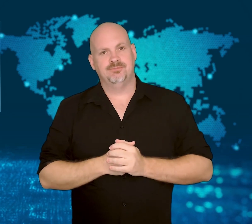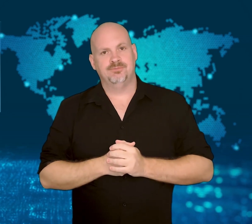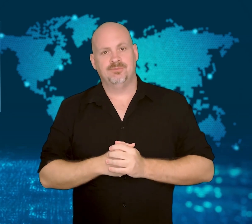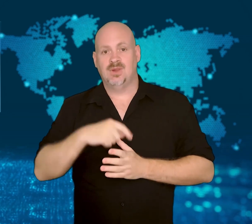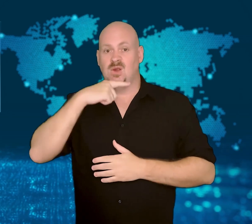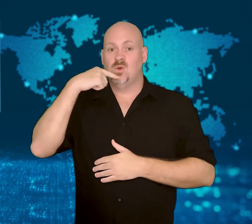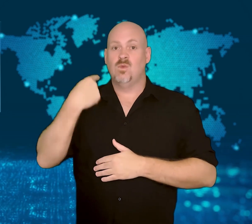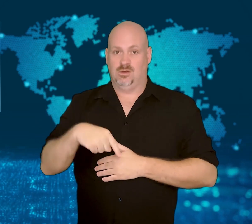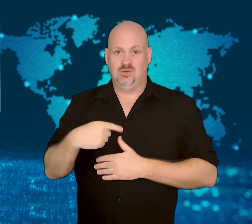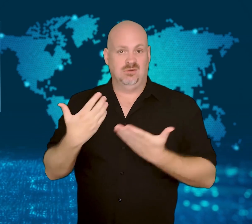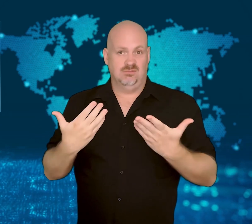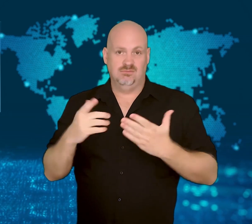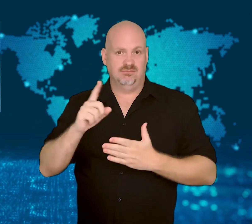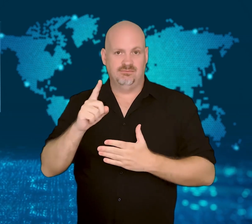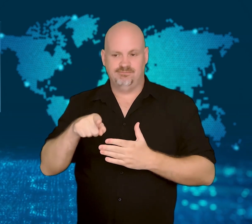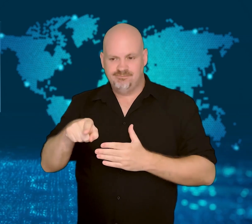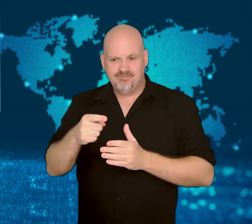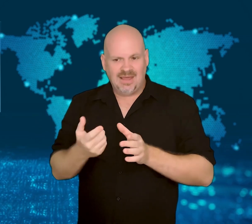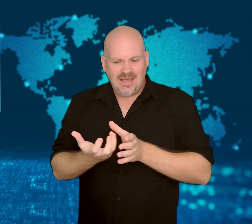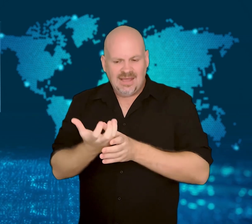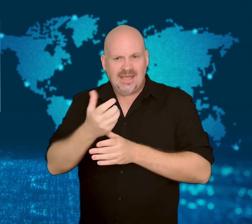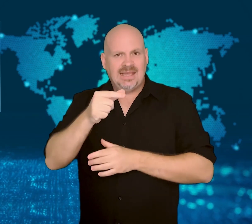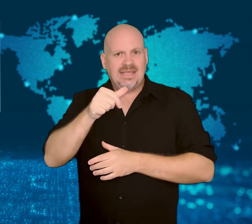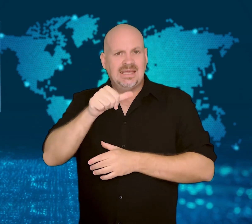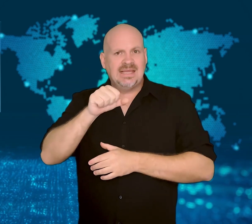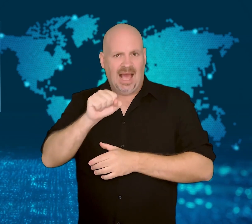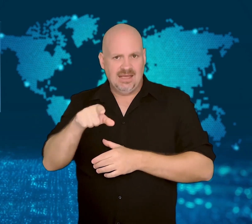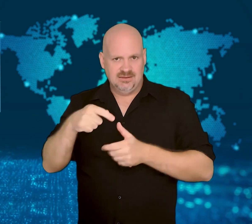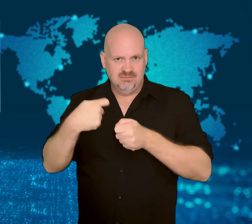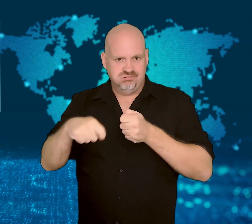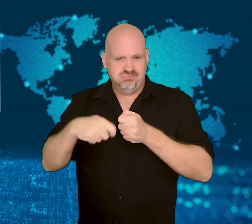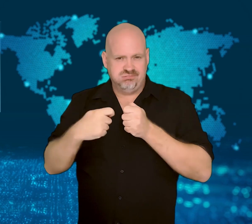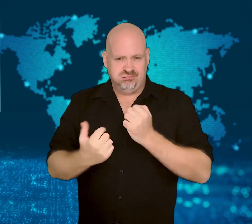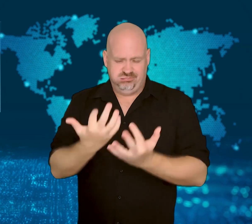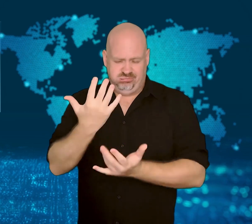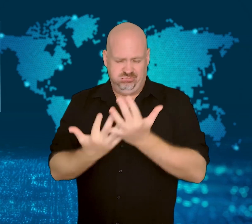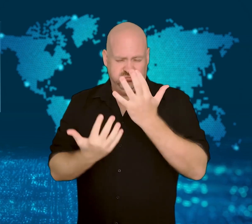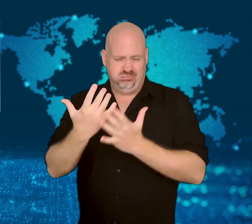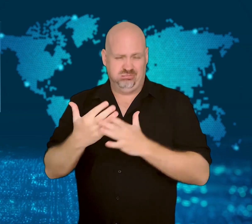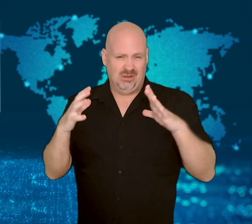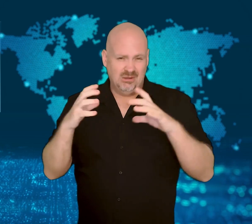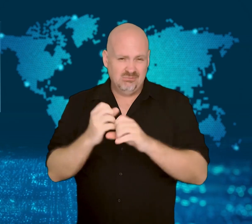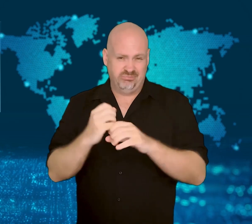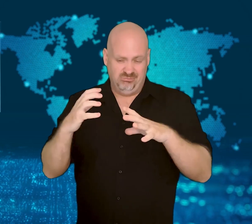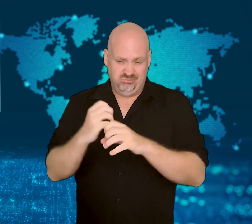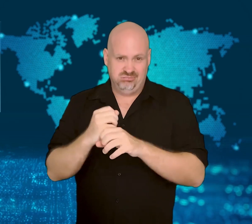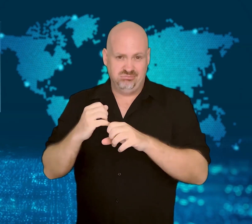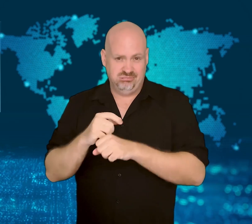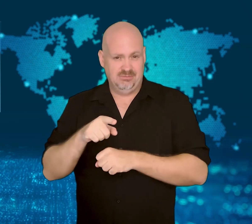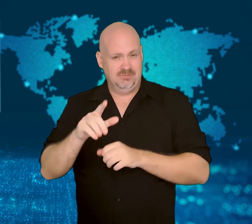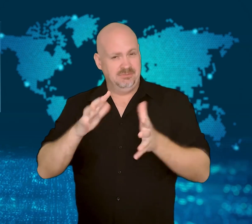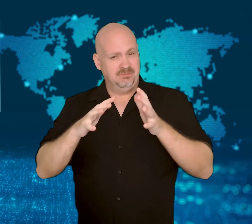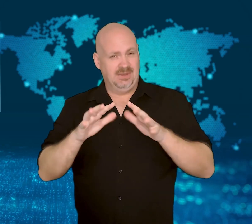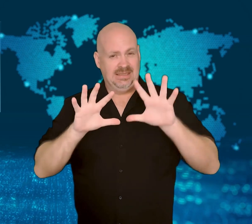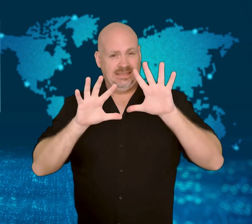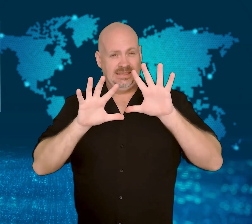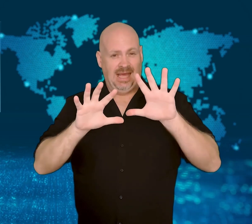Russia has also begun to burn off large amounts of natural gas as much as